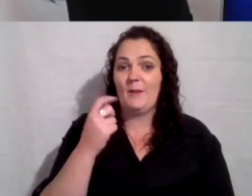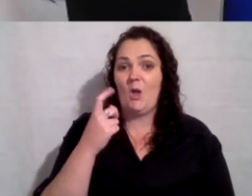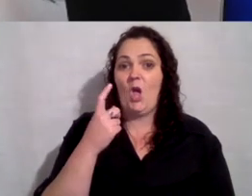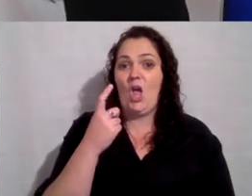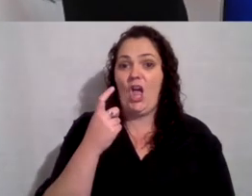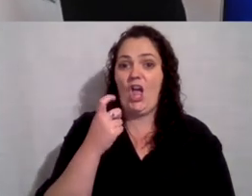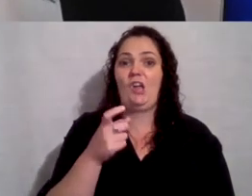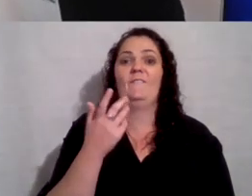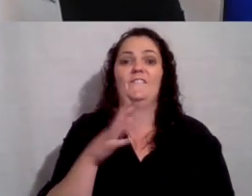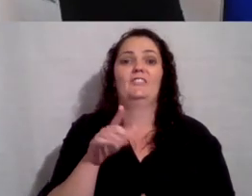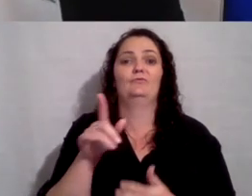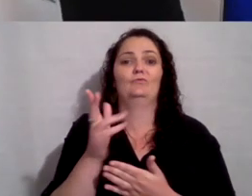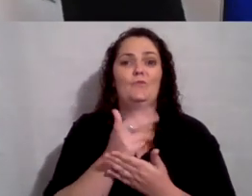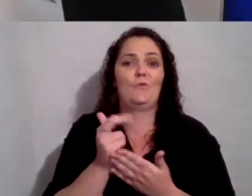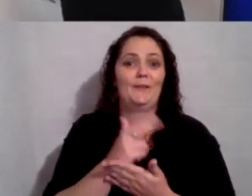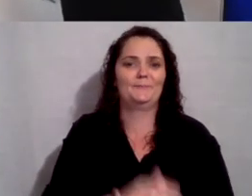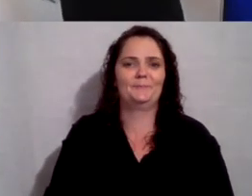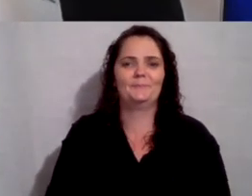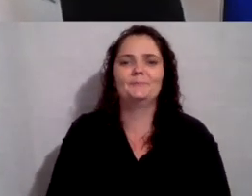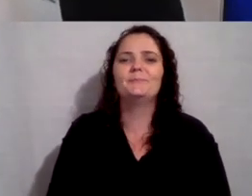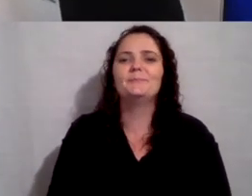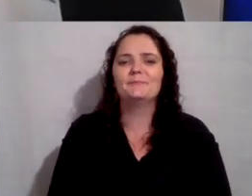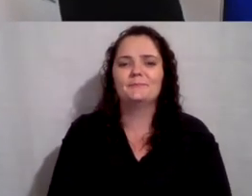go with this drawing, so this is where you're going to bring